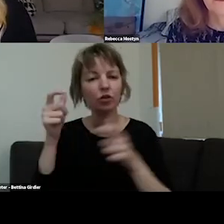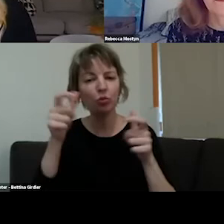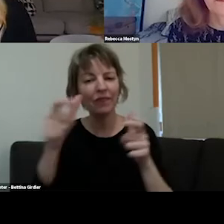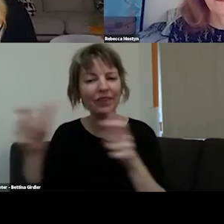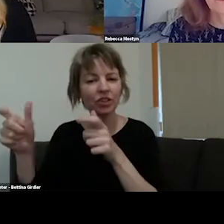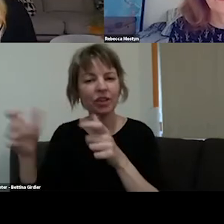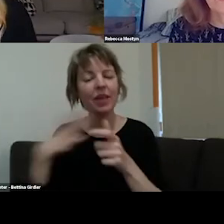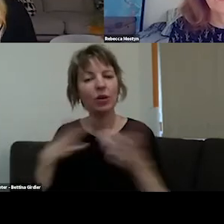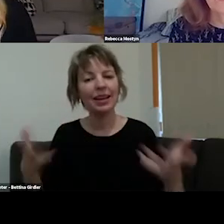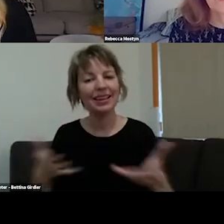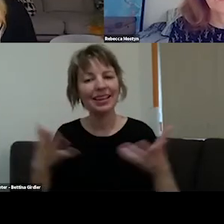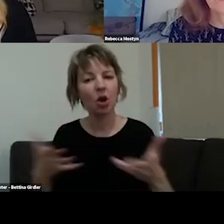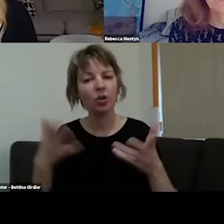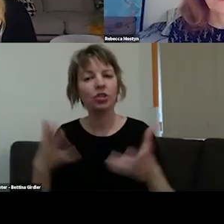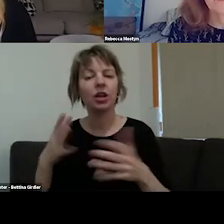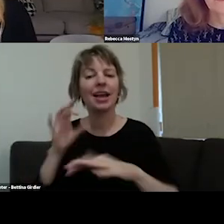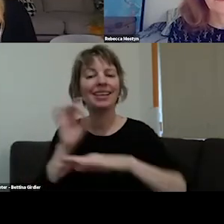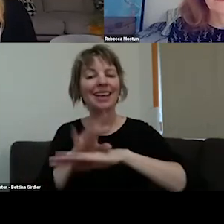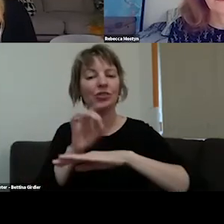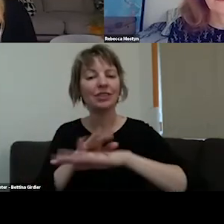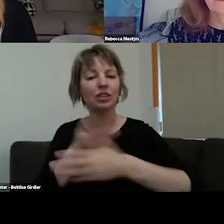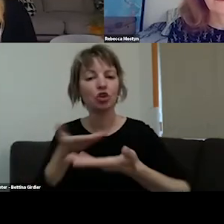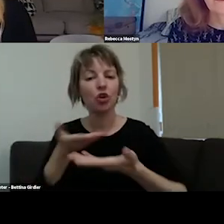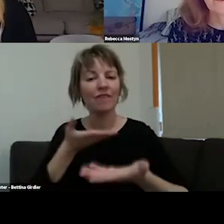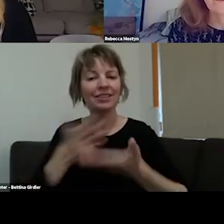of a counselling service in a budget that not only includes the needs